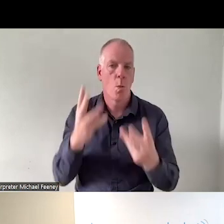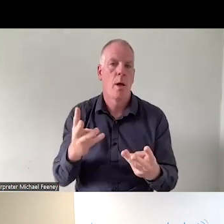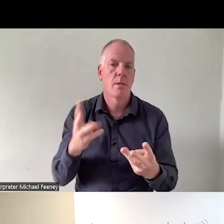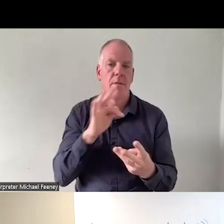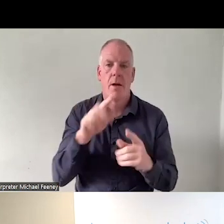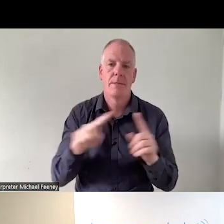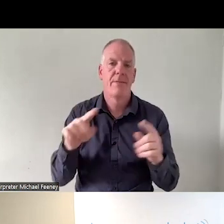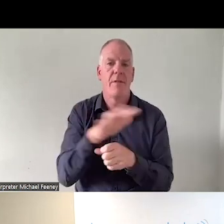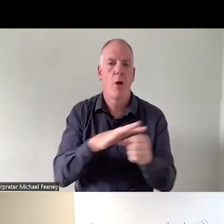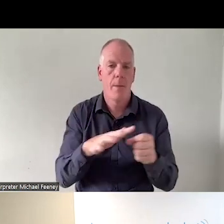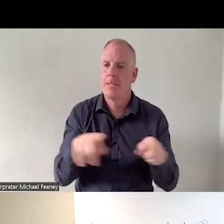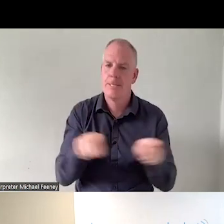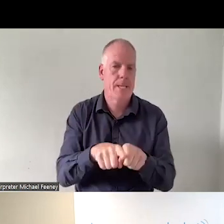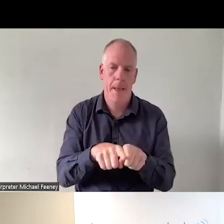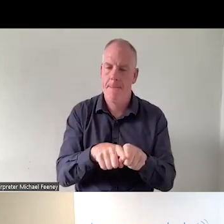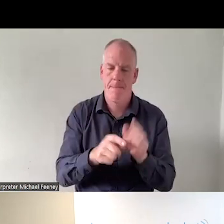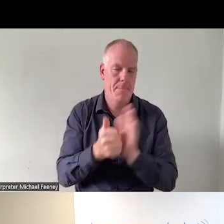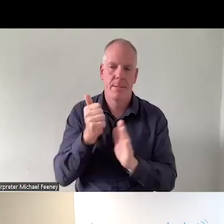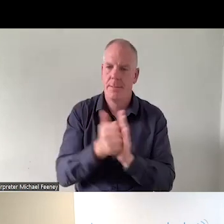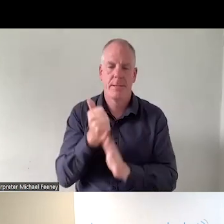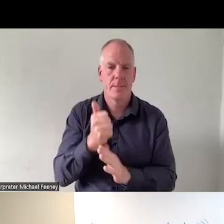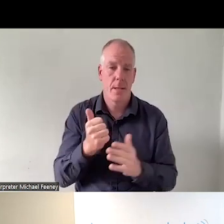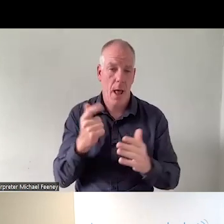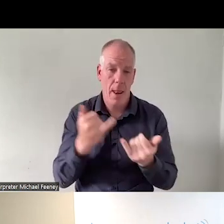So, you could have a multiple screen scenario, as you can see in the bottom.